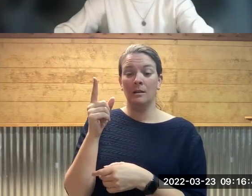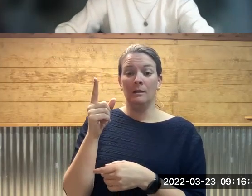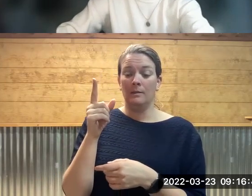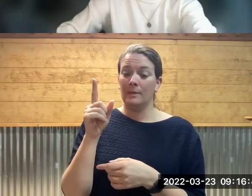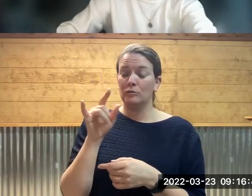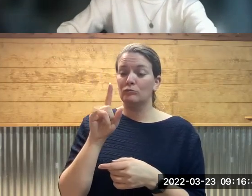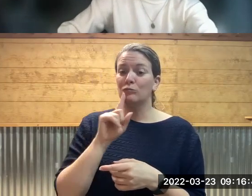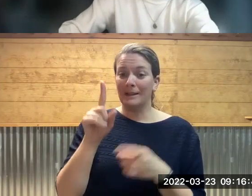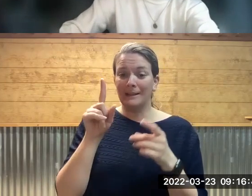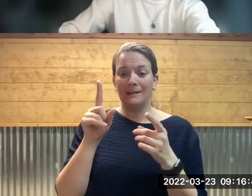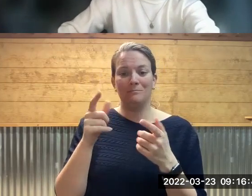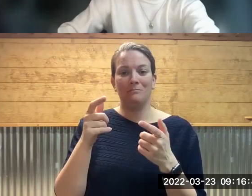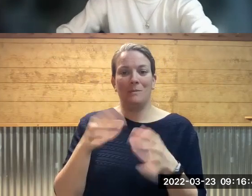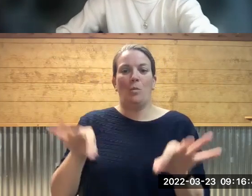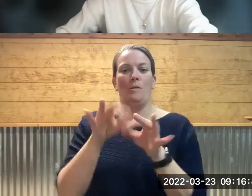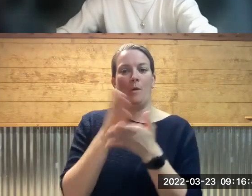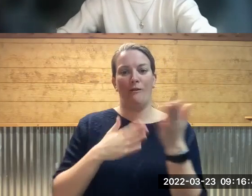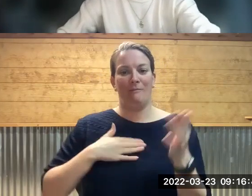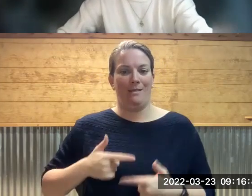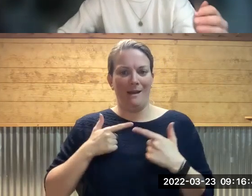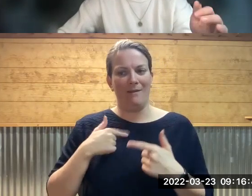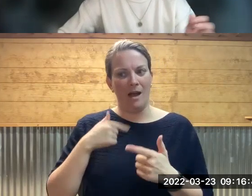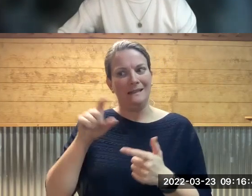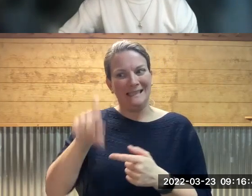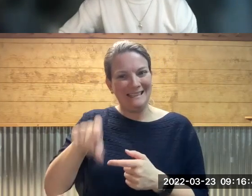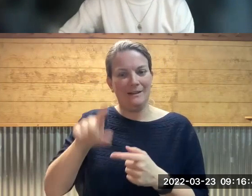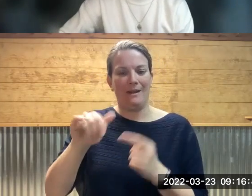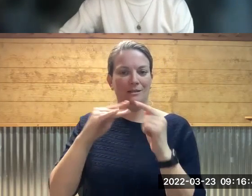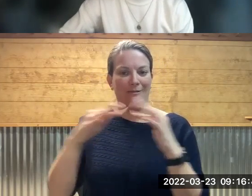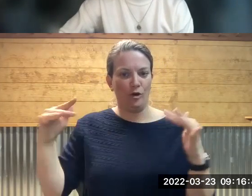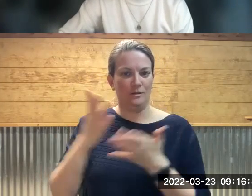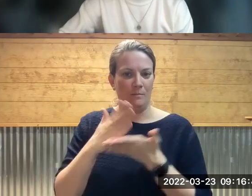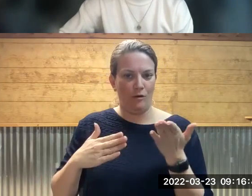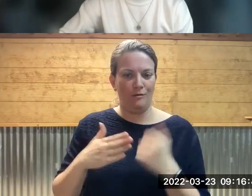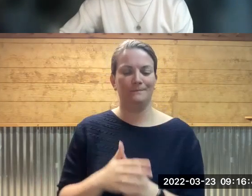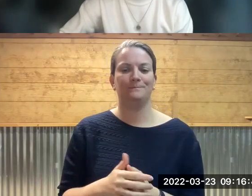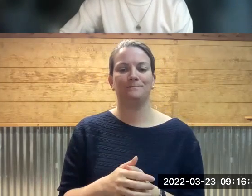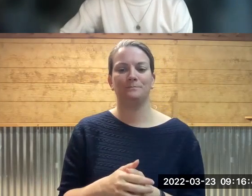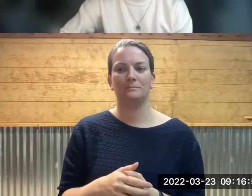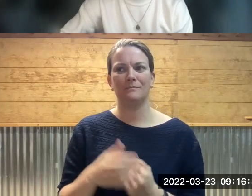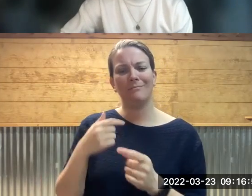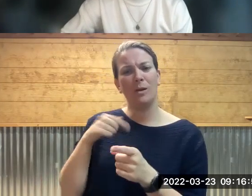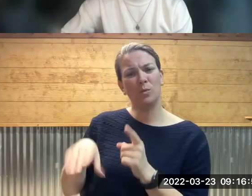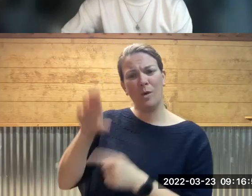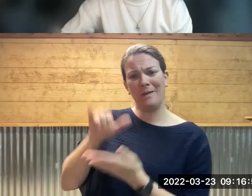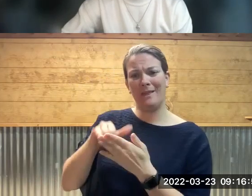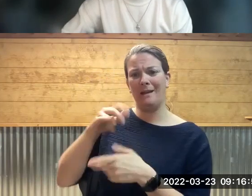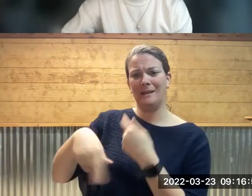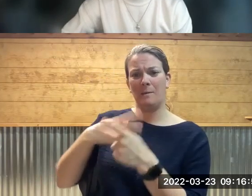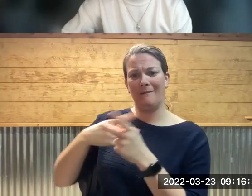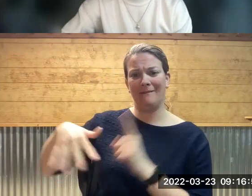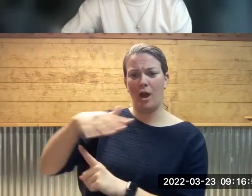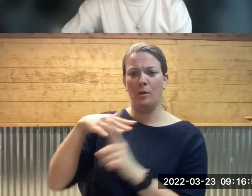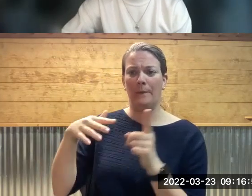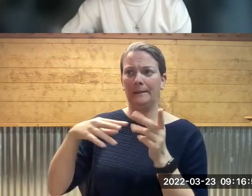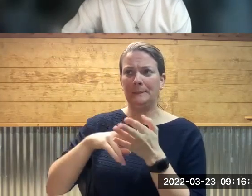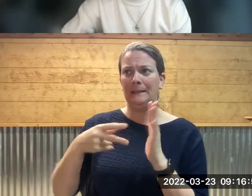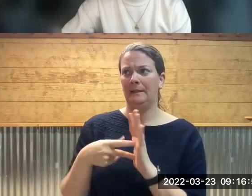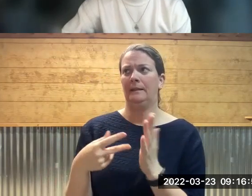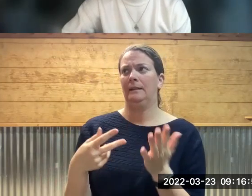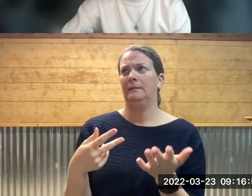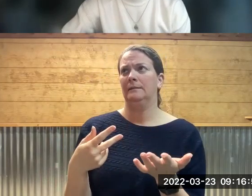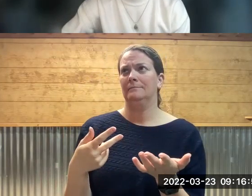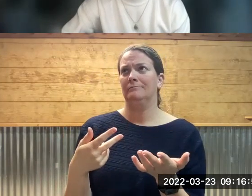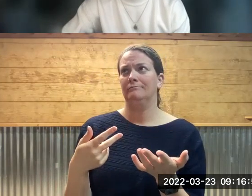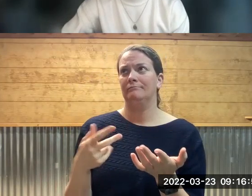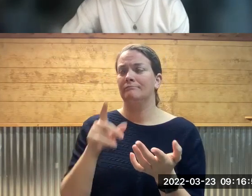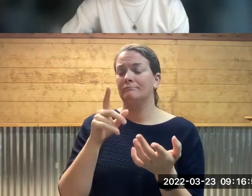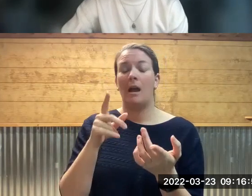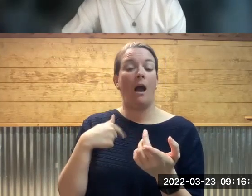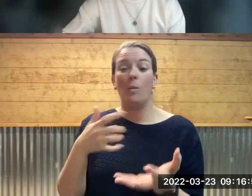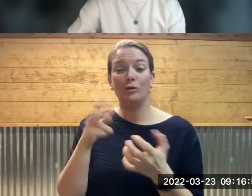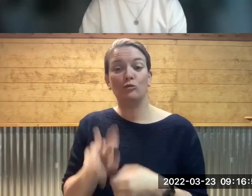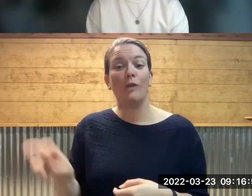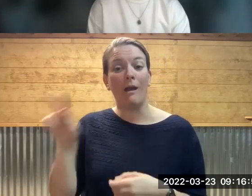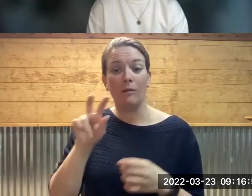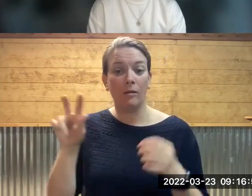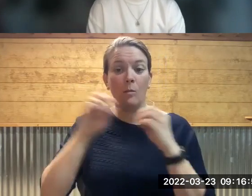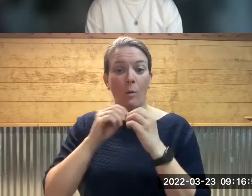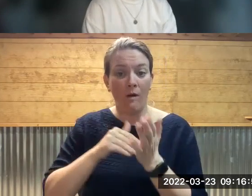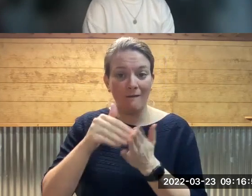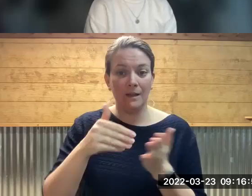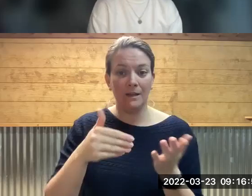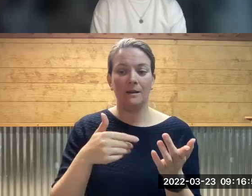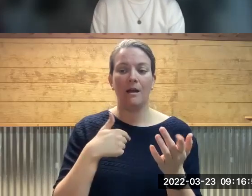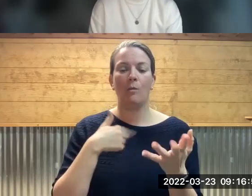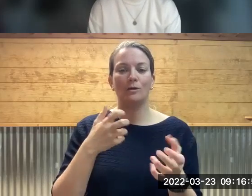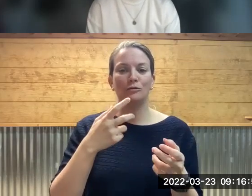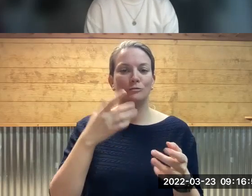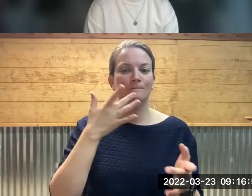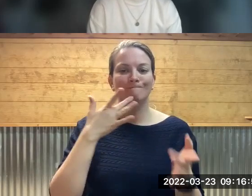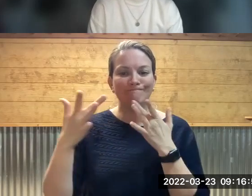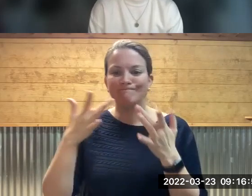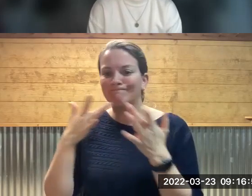I guess, by growing up in that kind of environment. I think that in all the decisions I made, whether it was a student, it made me want to travel more, to understand kind of different cultures. Better get to know them.